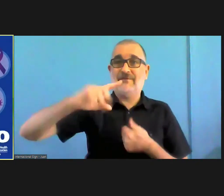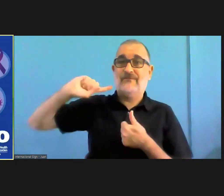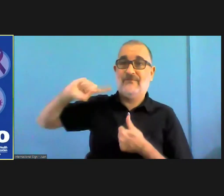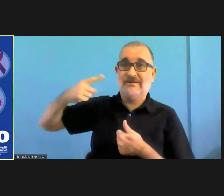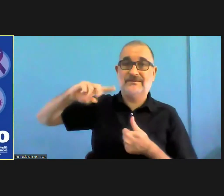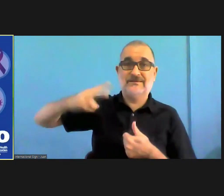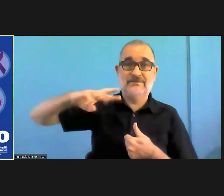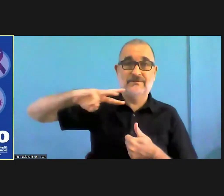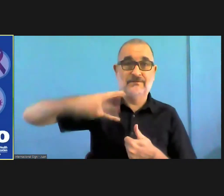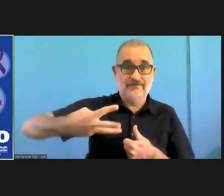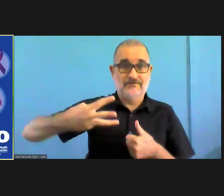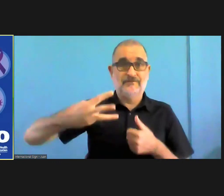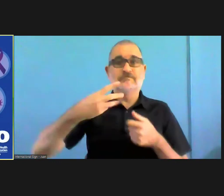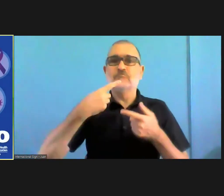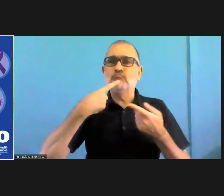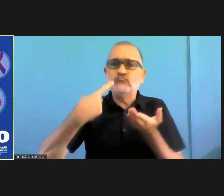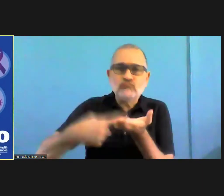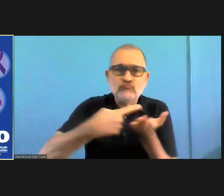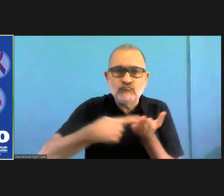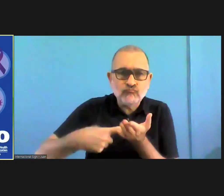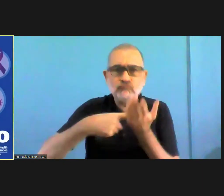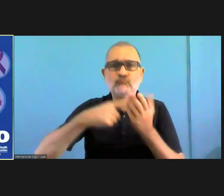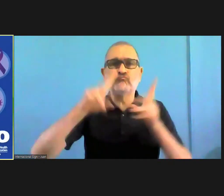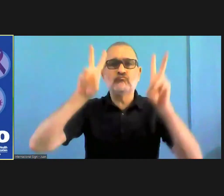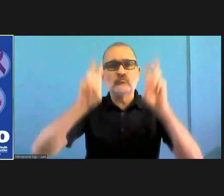those health systems and services and ensure optimal care